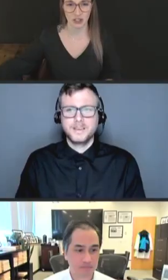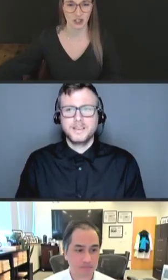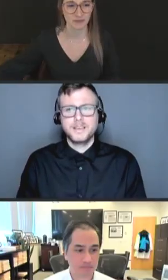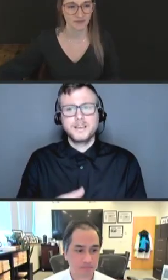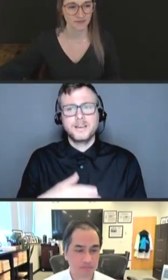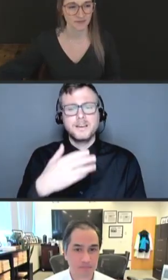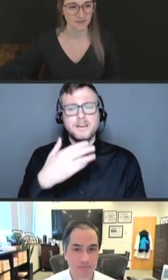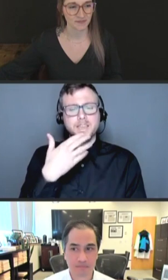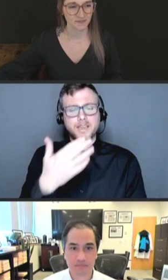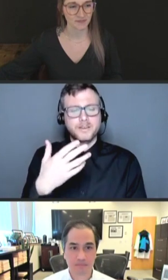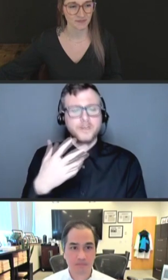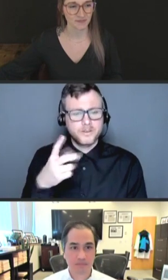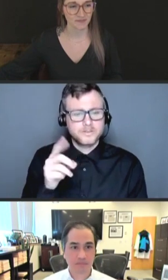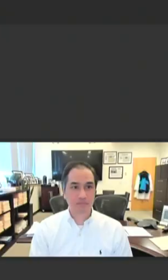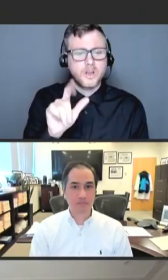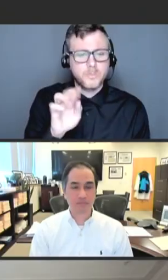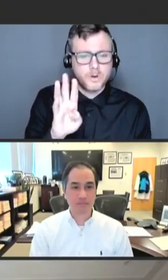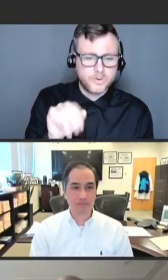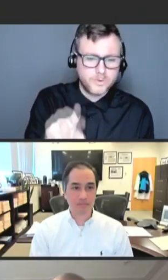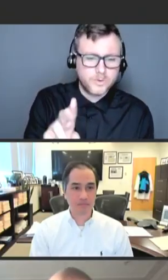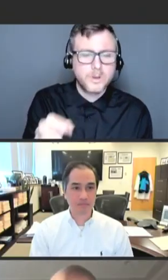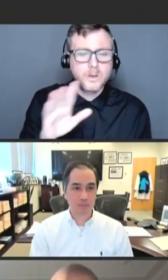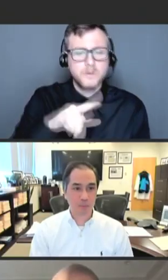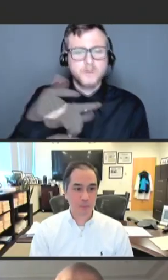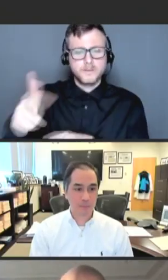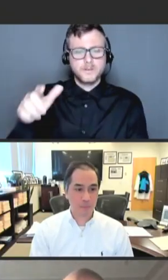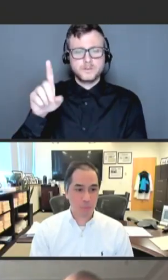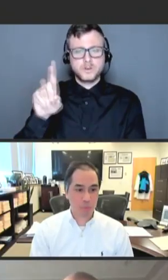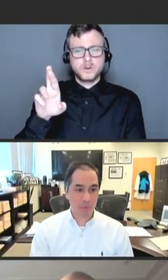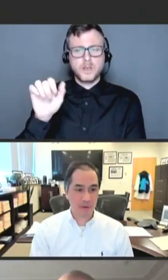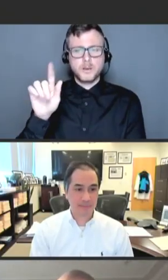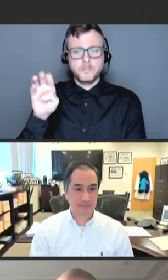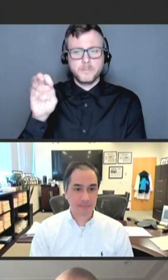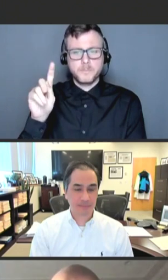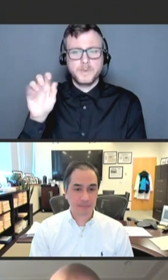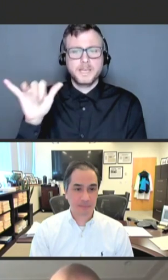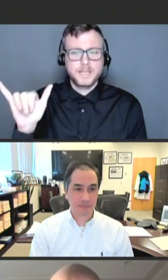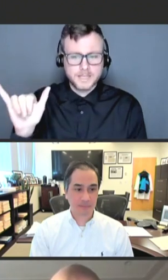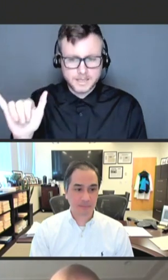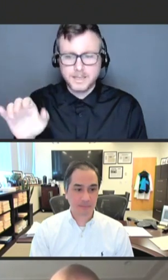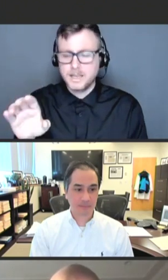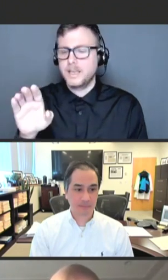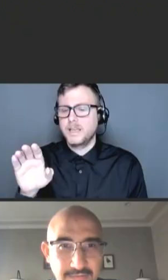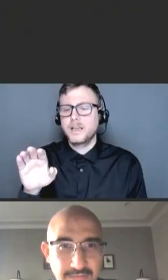an opportunity for questions and comments. Dr. Ellebedy, your slides are up, you have the floor.